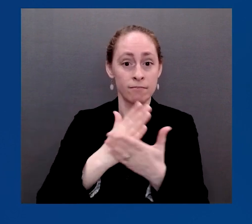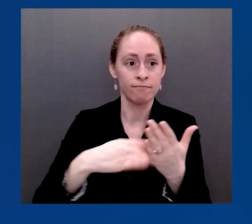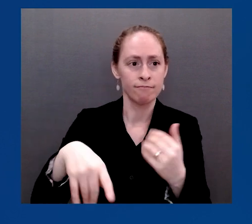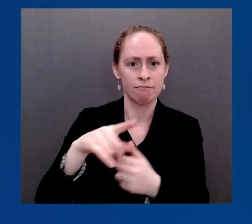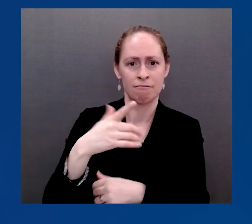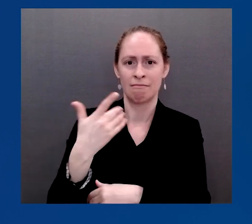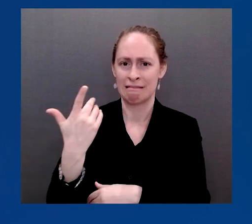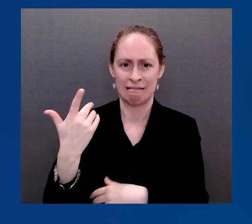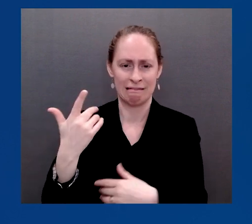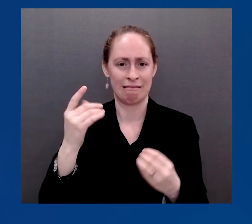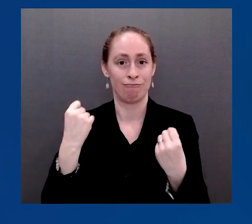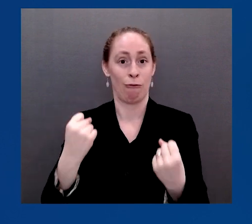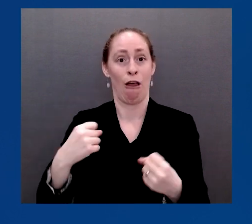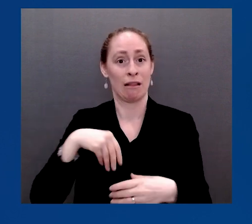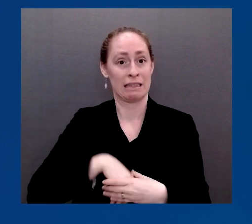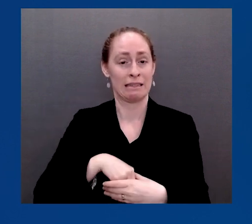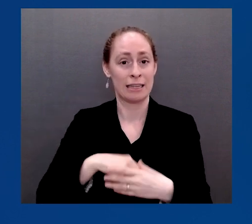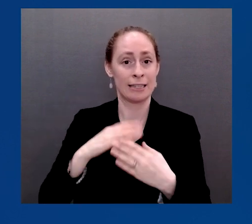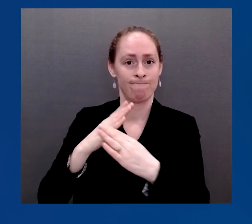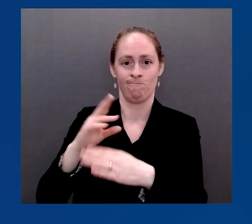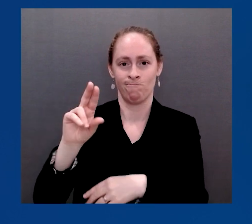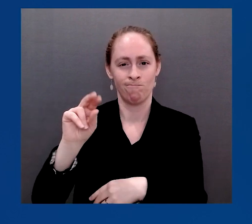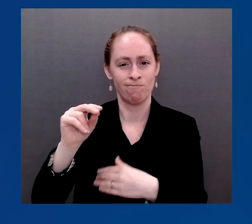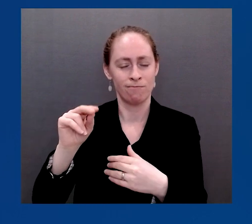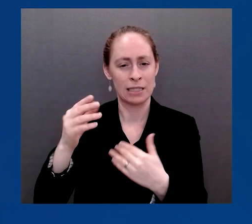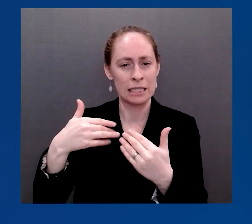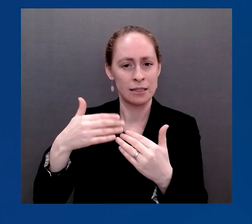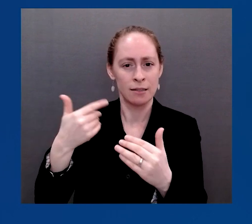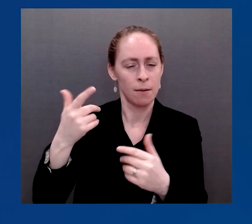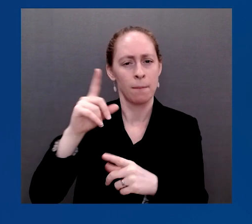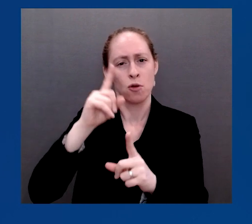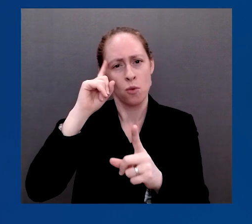Mr. Zients: Thank you, everybody. We look forward to the next briefing.